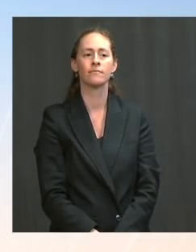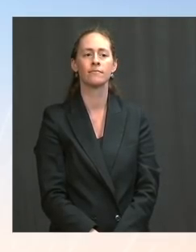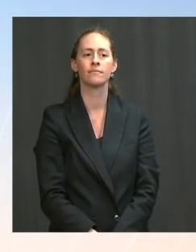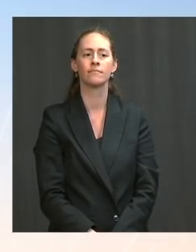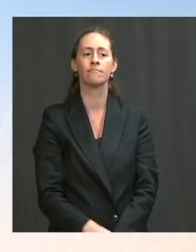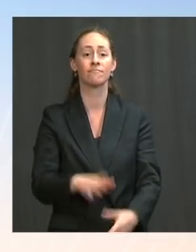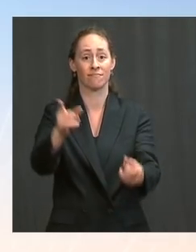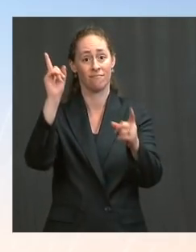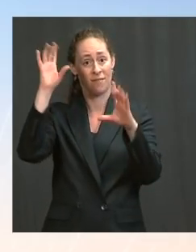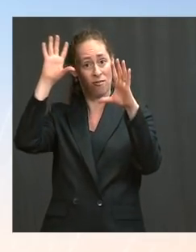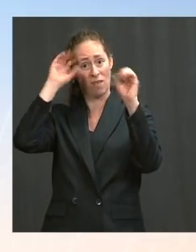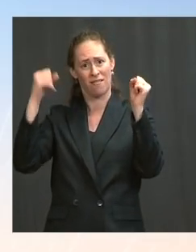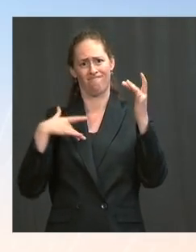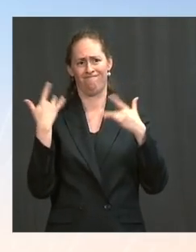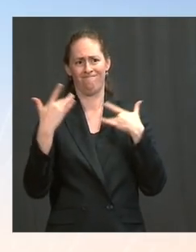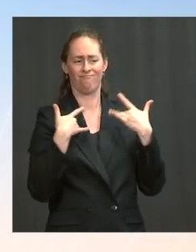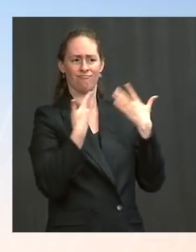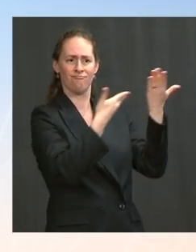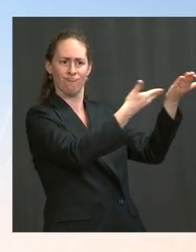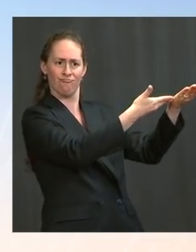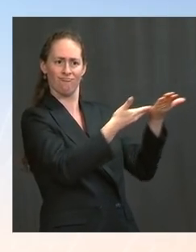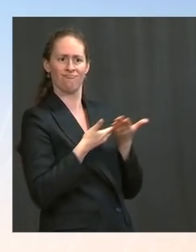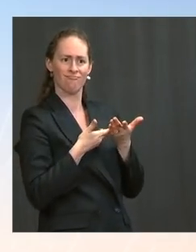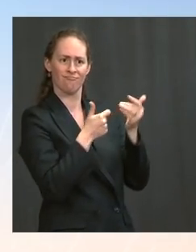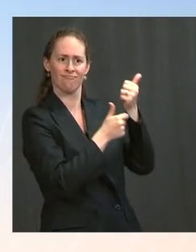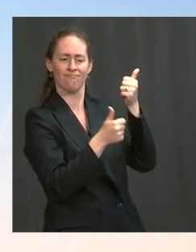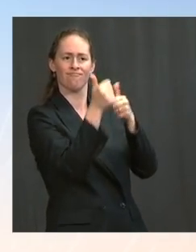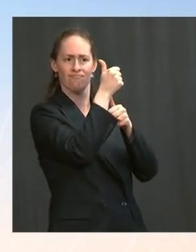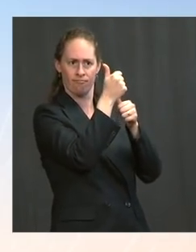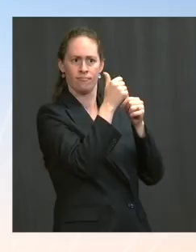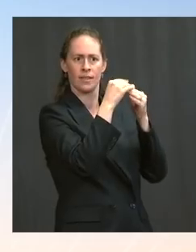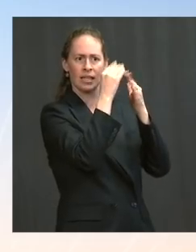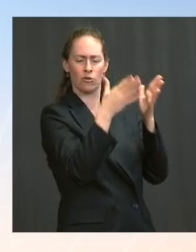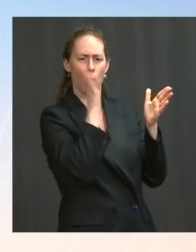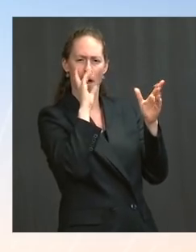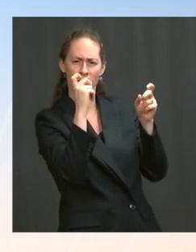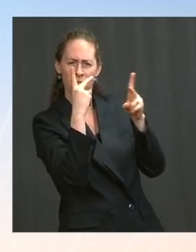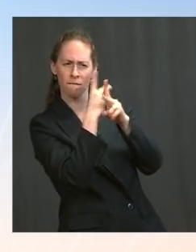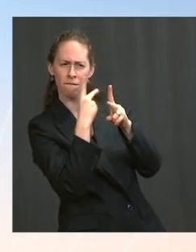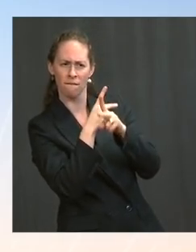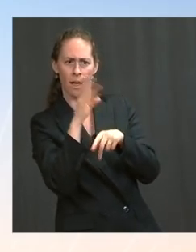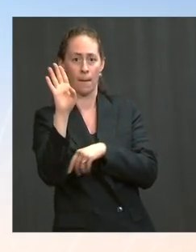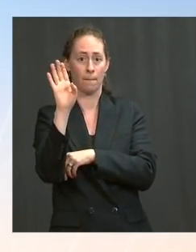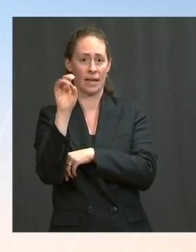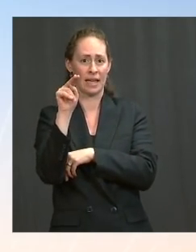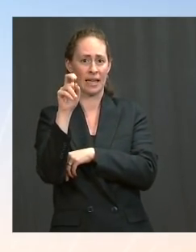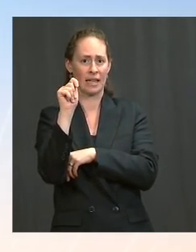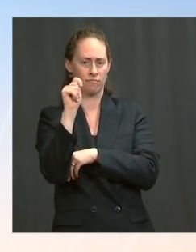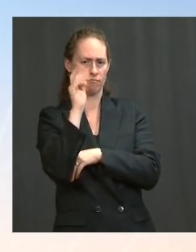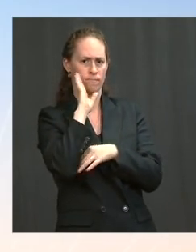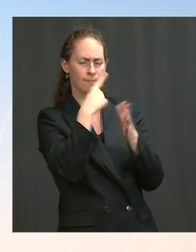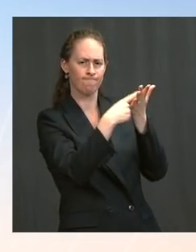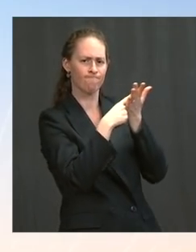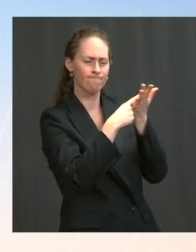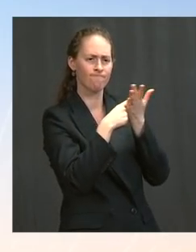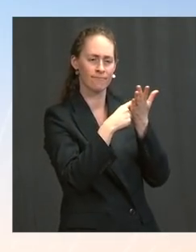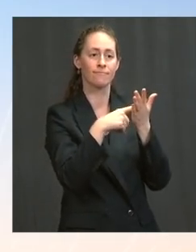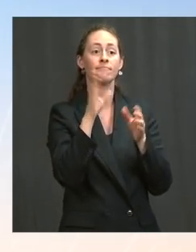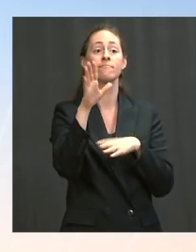Prime Minister Bennett soon. We're working on a date, but don't have anything to preview at this point in time. Today's visit is a chance to recognize